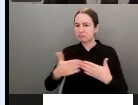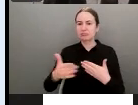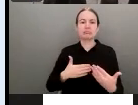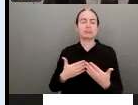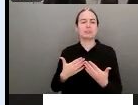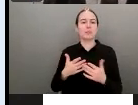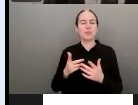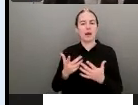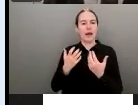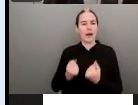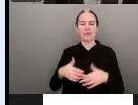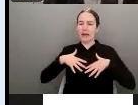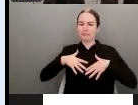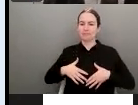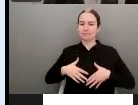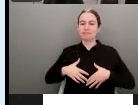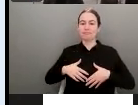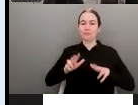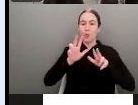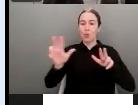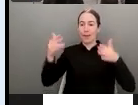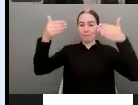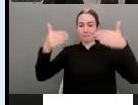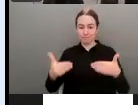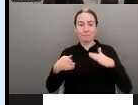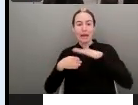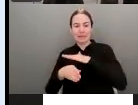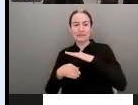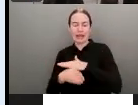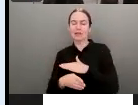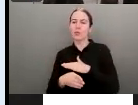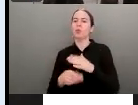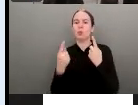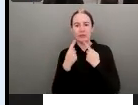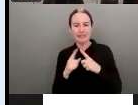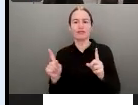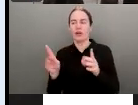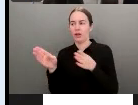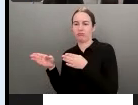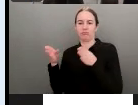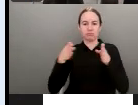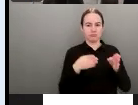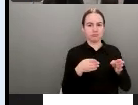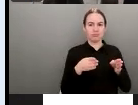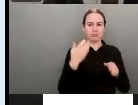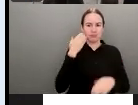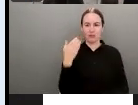there is a learning curve when moving into native